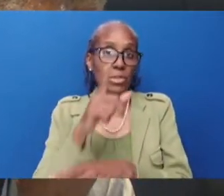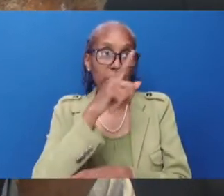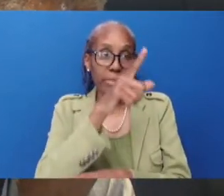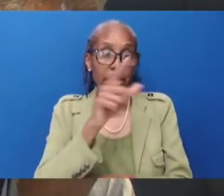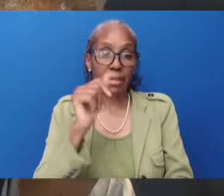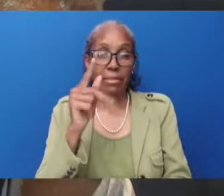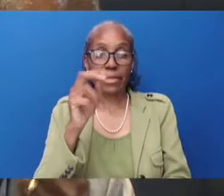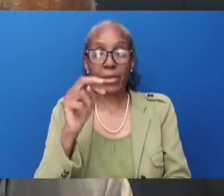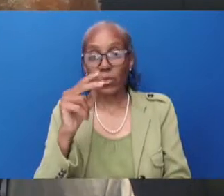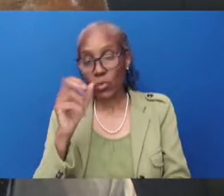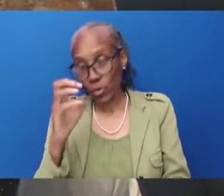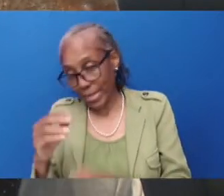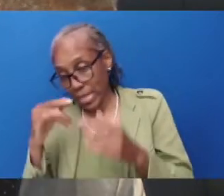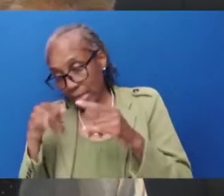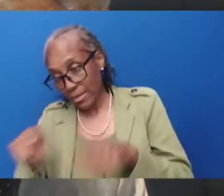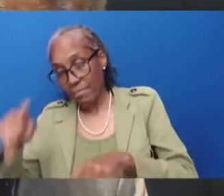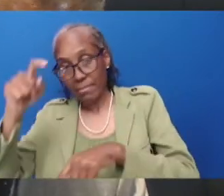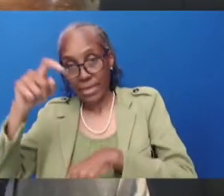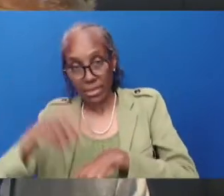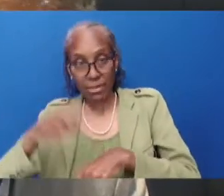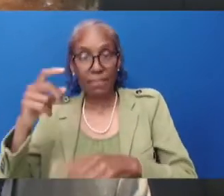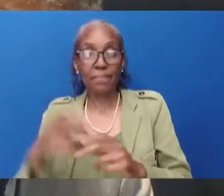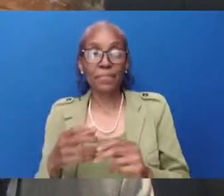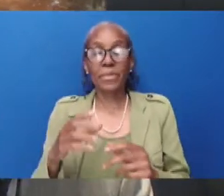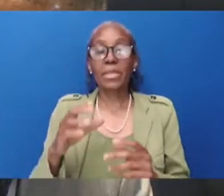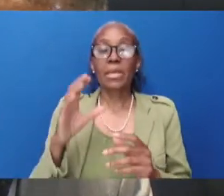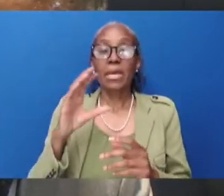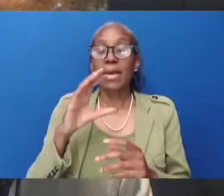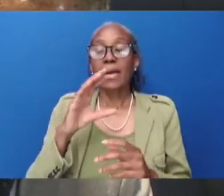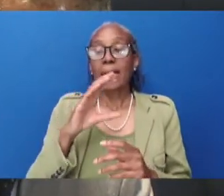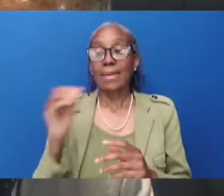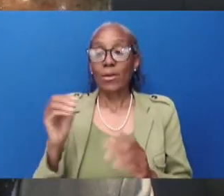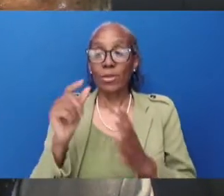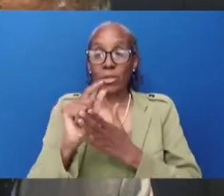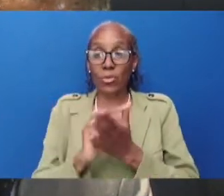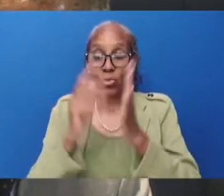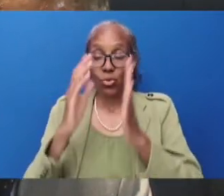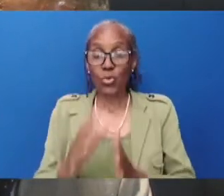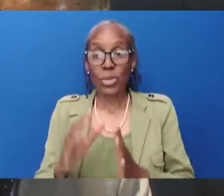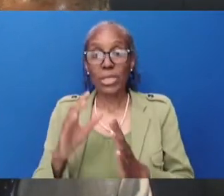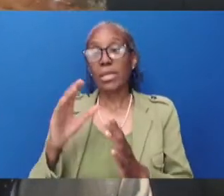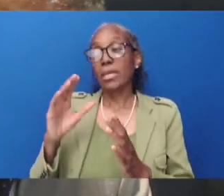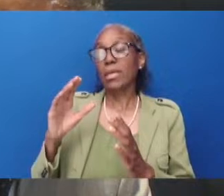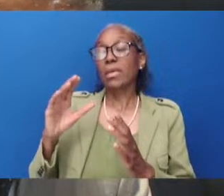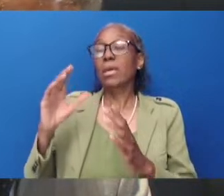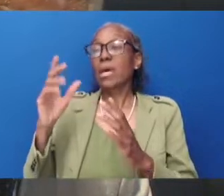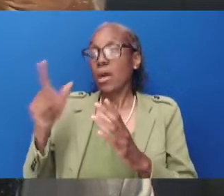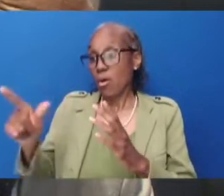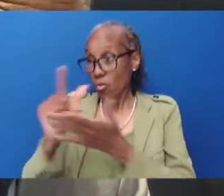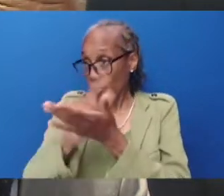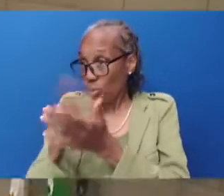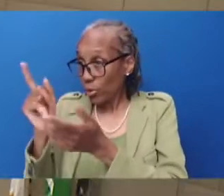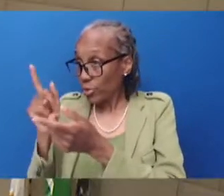PROVISIONS IS BENEFICIAL TO THE USERS OF LAKE NORMAN.